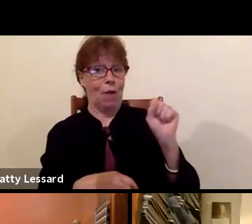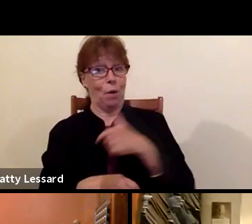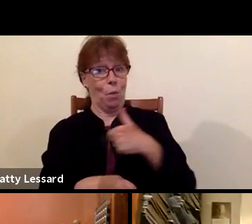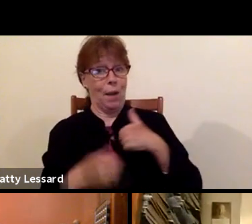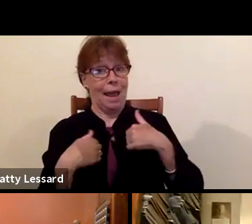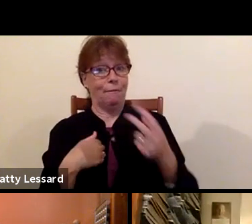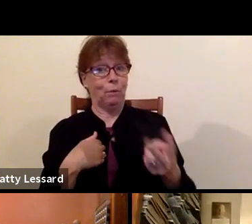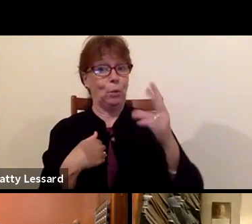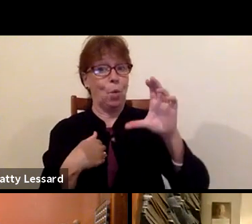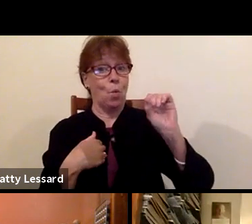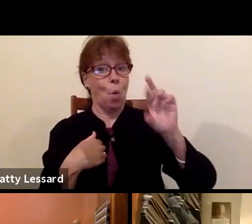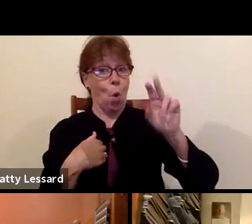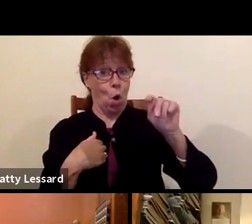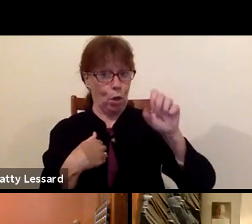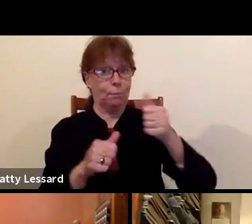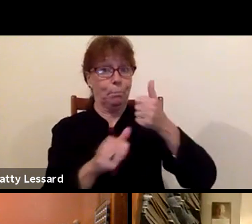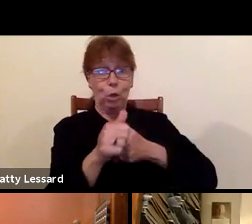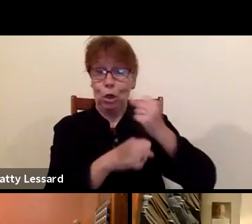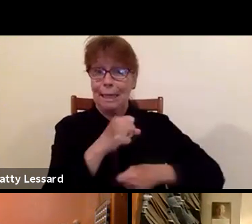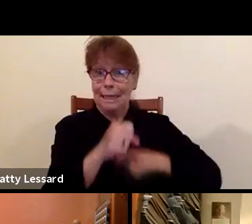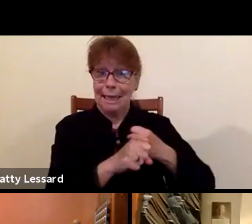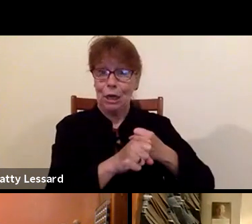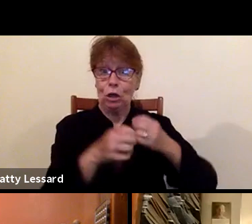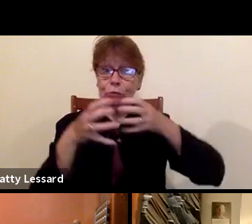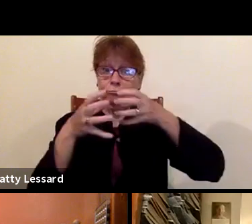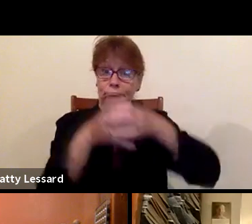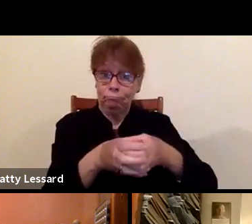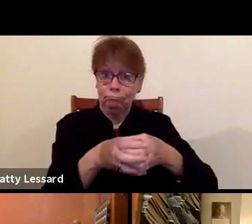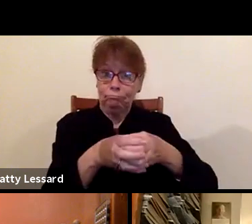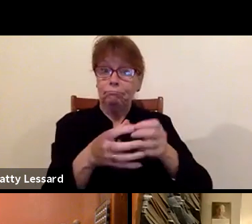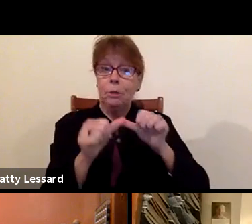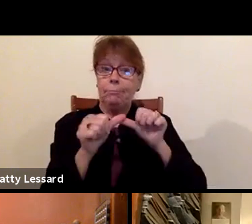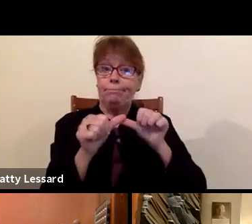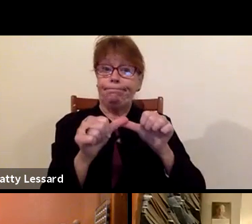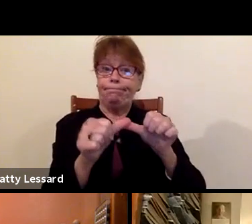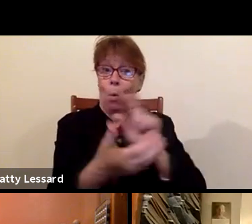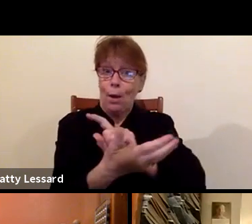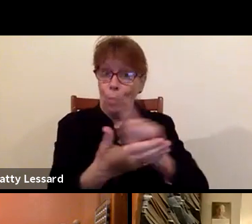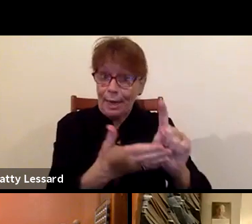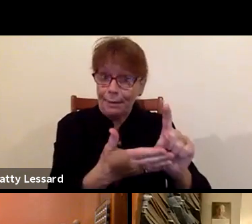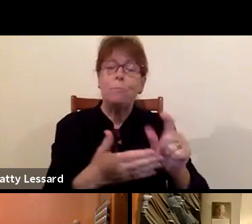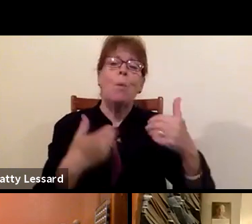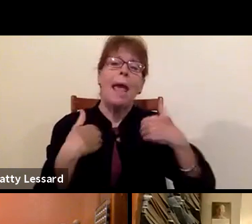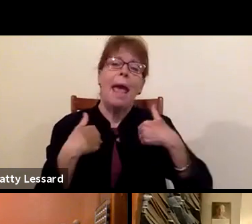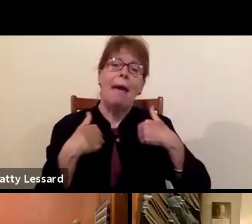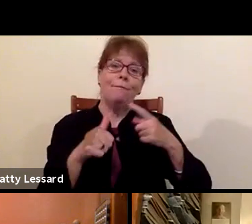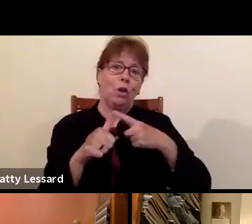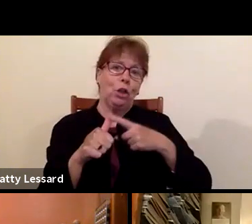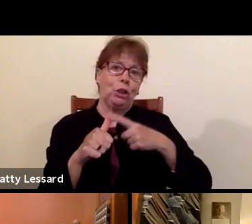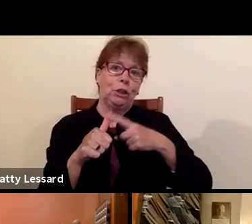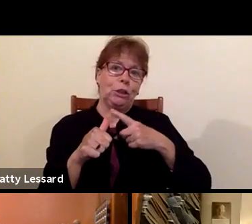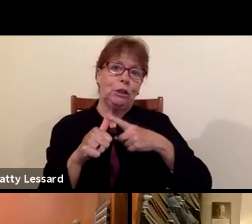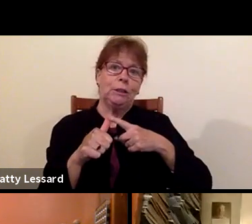through to them. I went to their kickoff and, of course, nobody responded to our request after that.